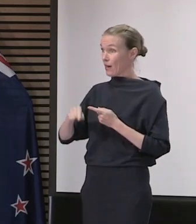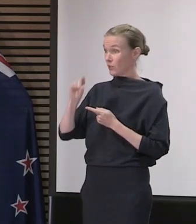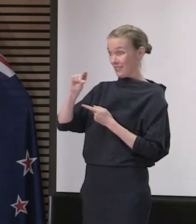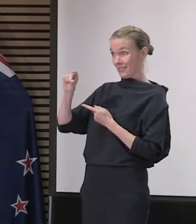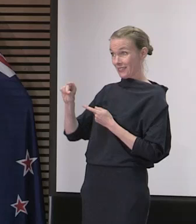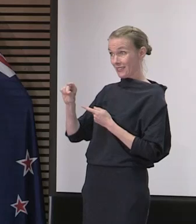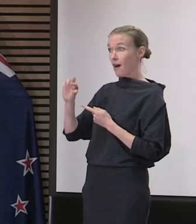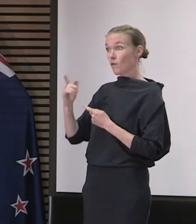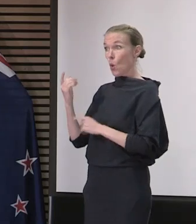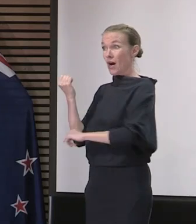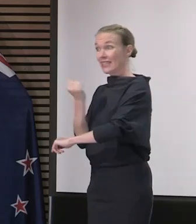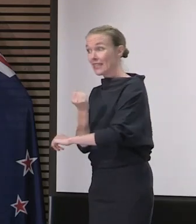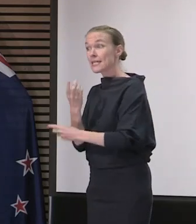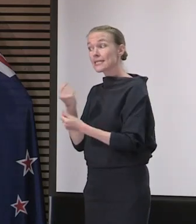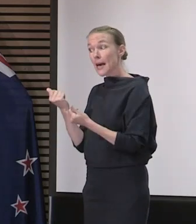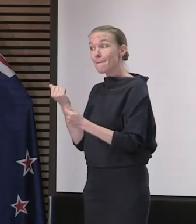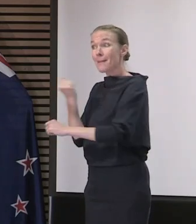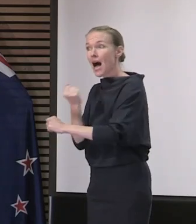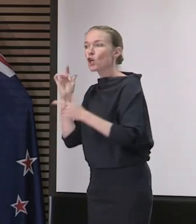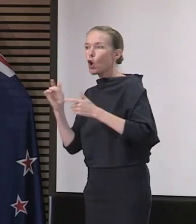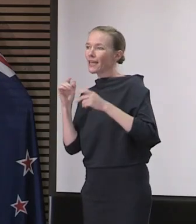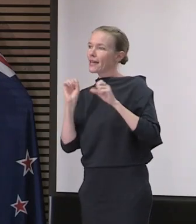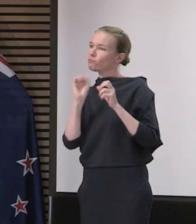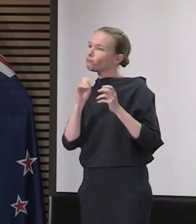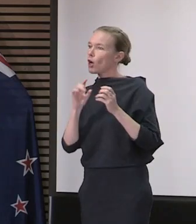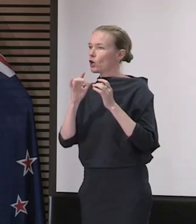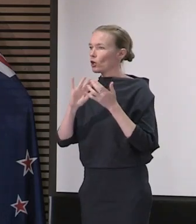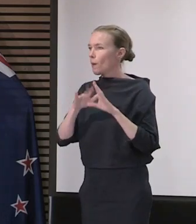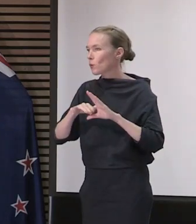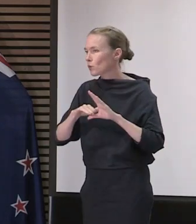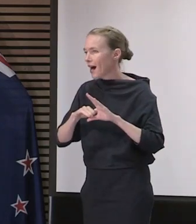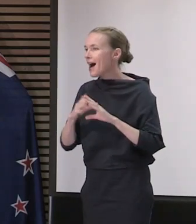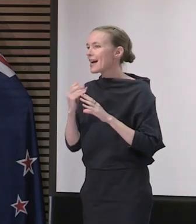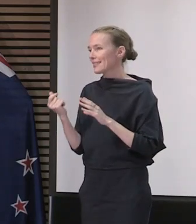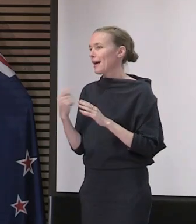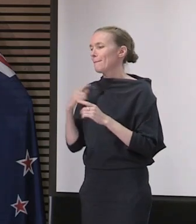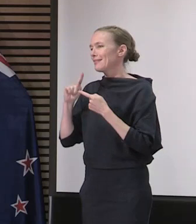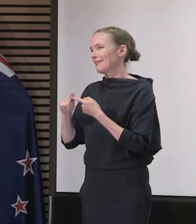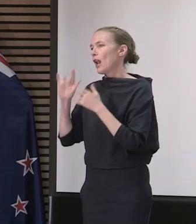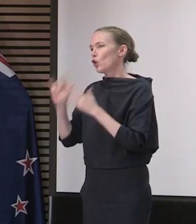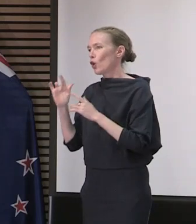still approximately 700,000 doses of flu vaccine out in the community, some will have